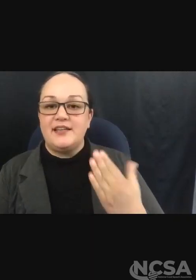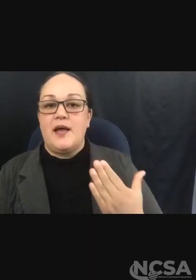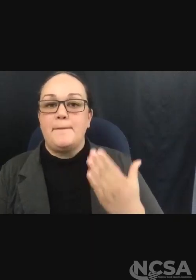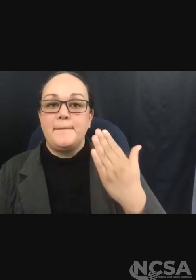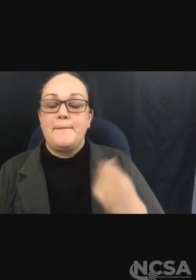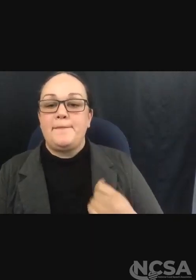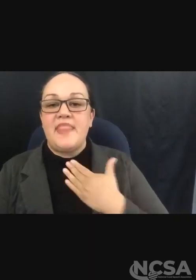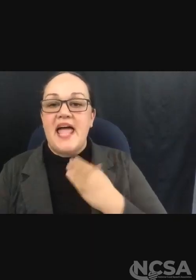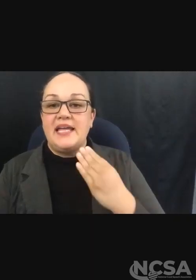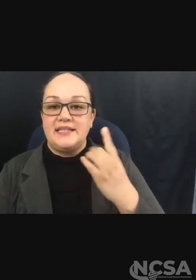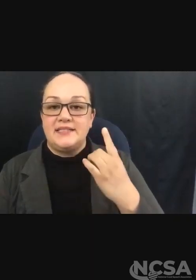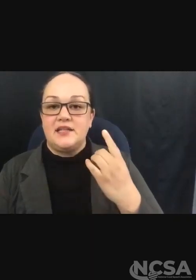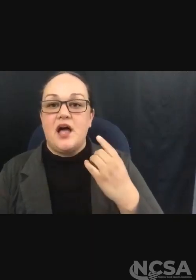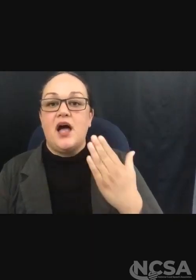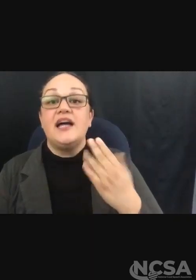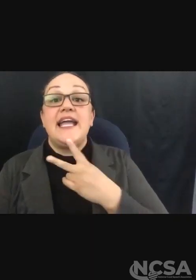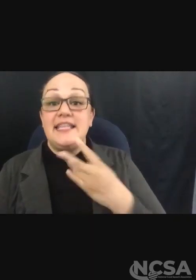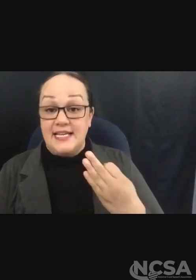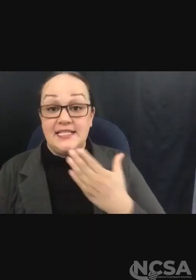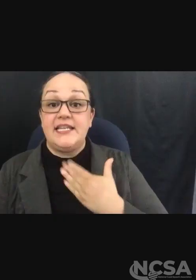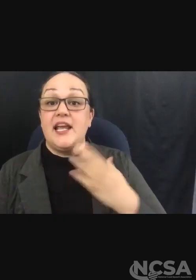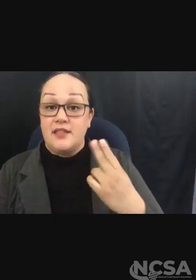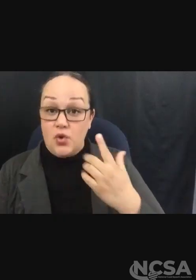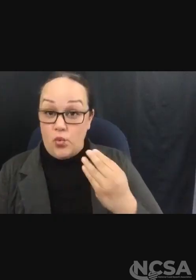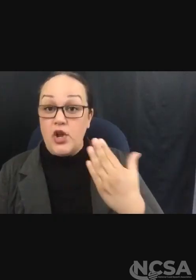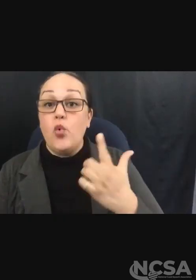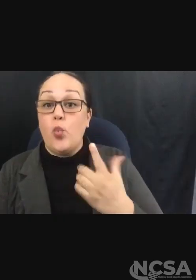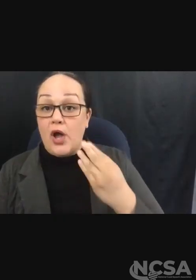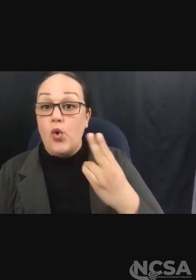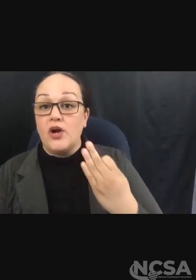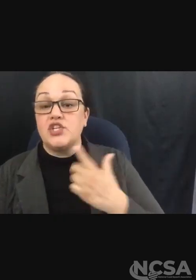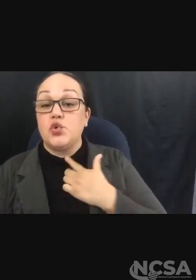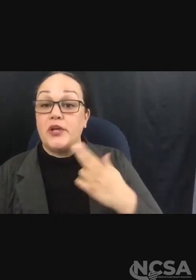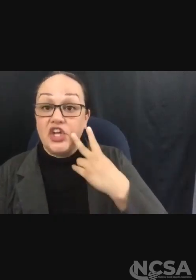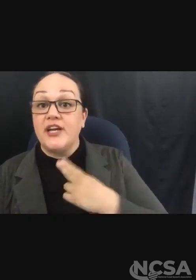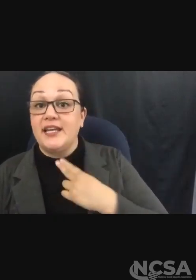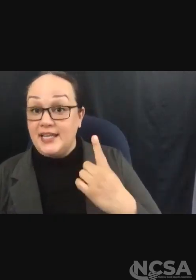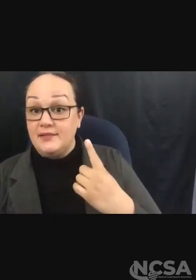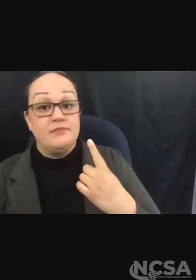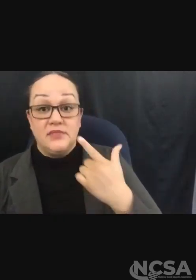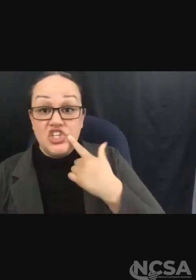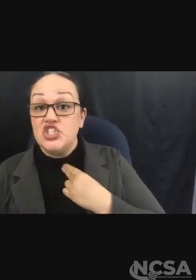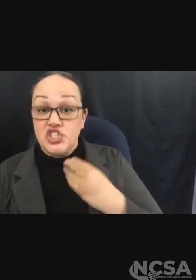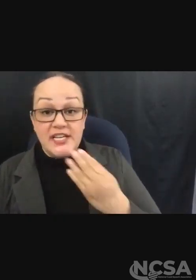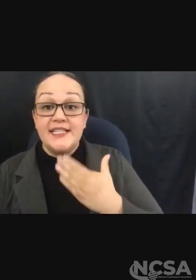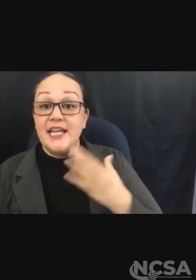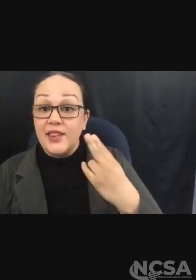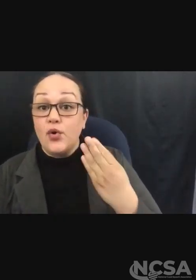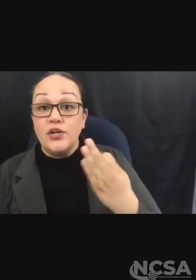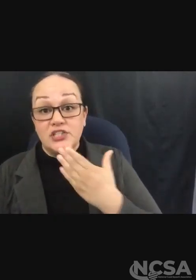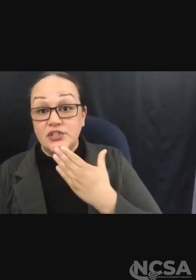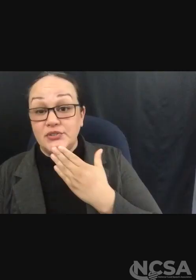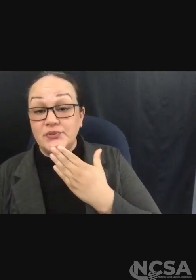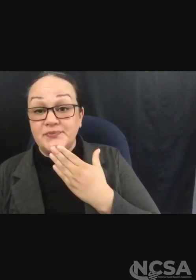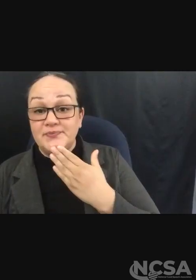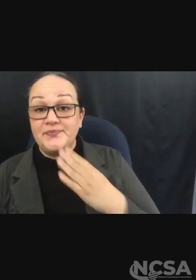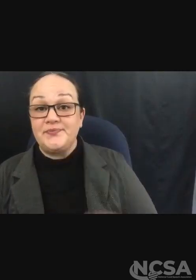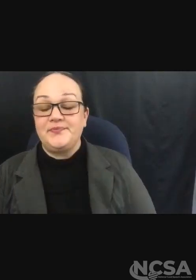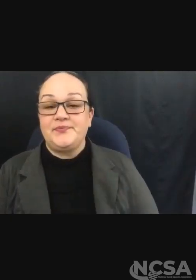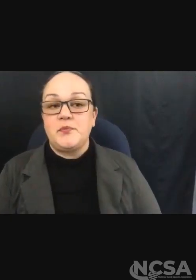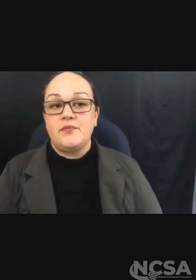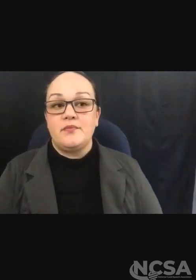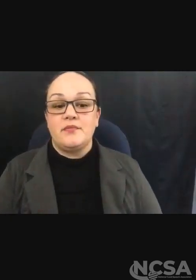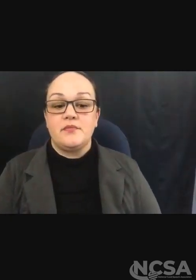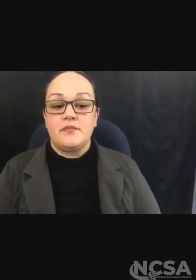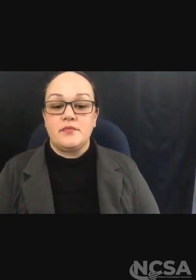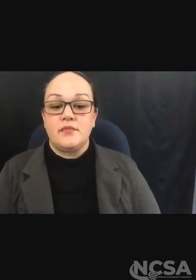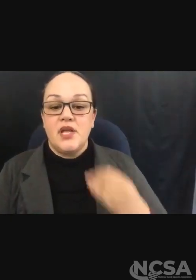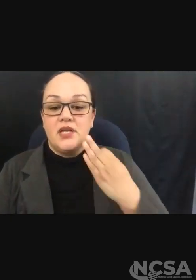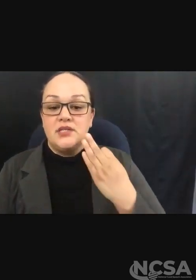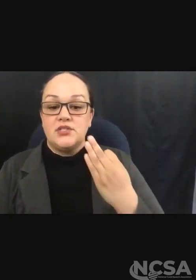And yes, take the one-on-one course with your kid, I mean she can take course, too. So yeah,